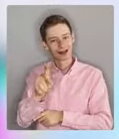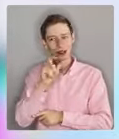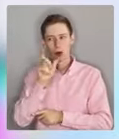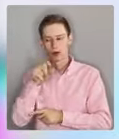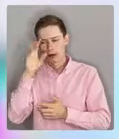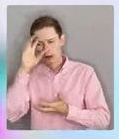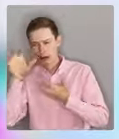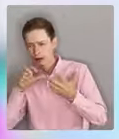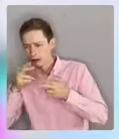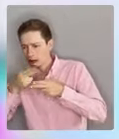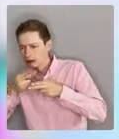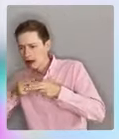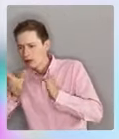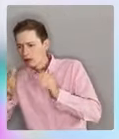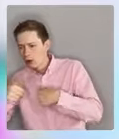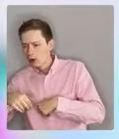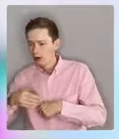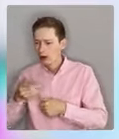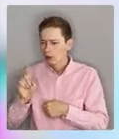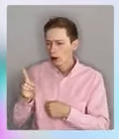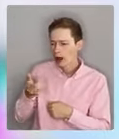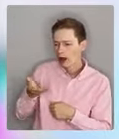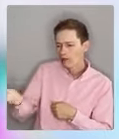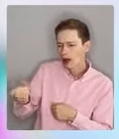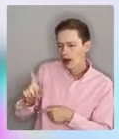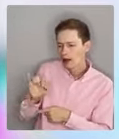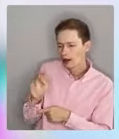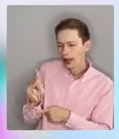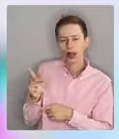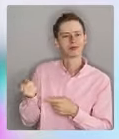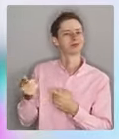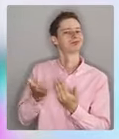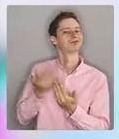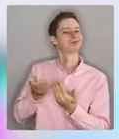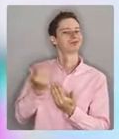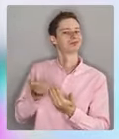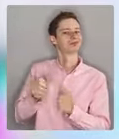without asking about room names or invites. It's especially helpful if you have a group of people where everyone isn't a friend.